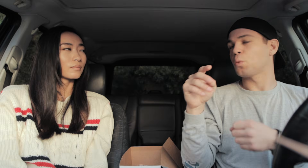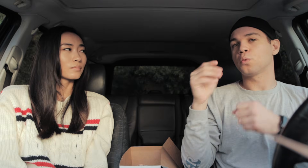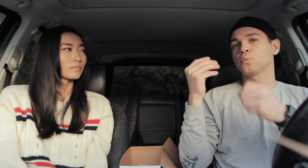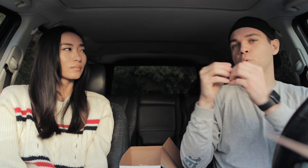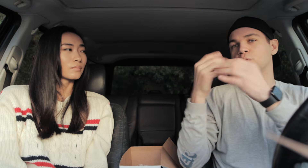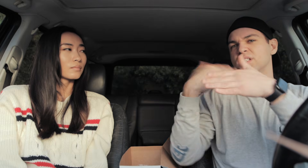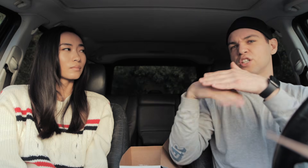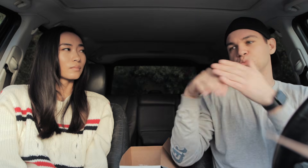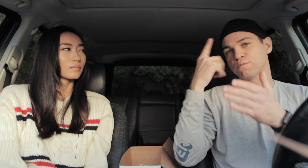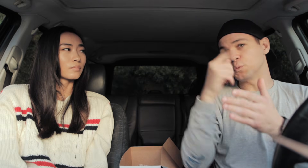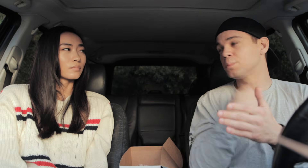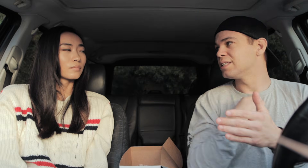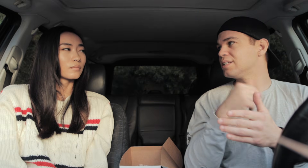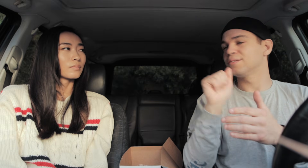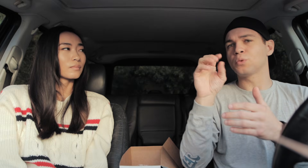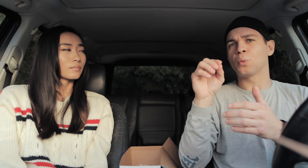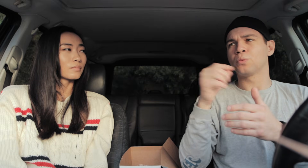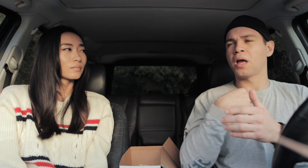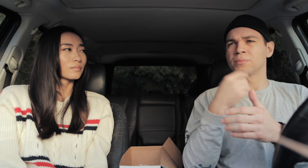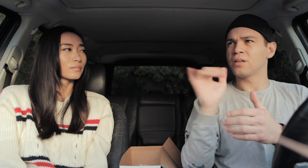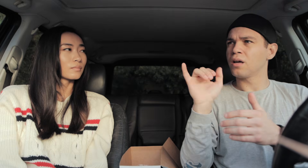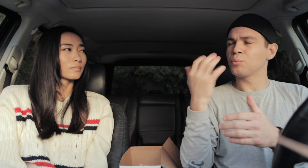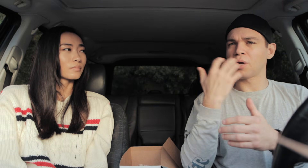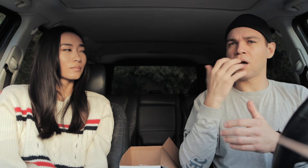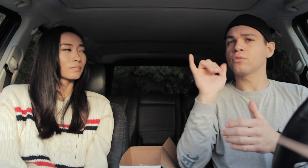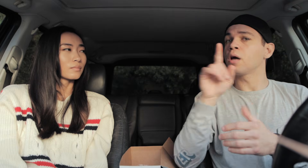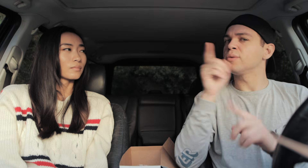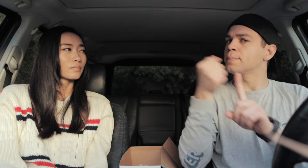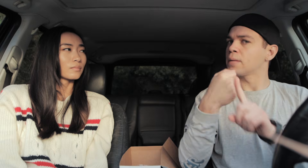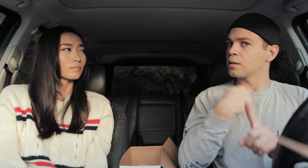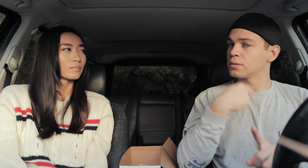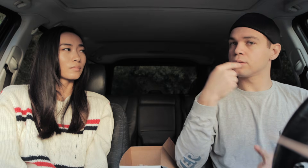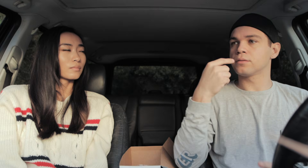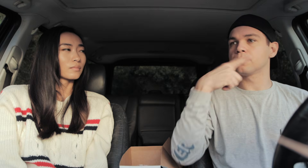so it was more accessable for me i was like wow that really impacted me